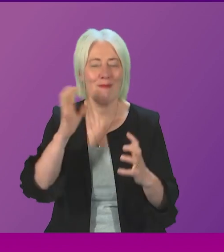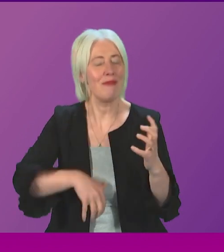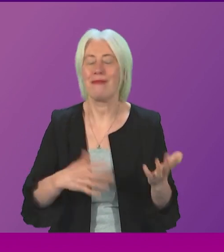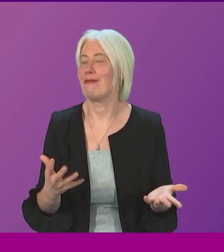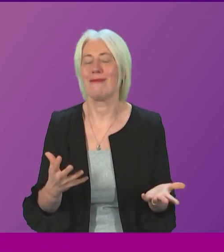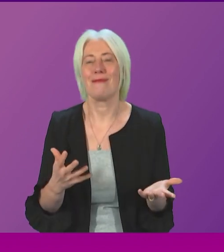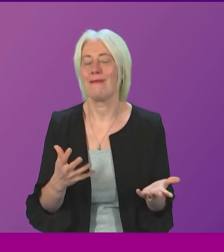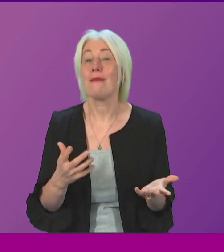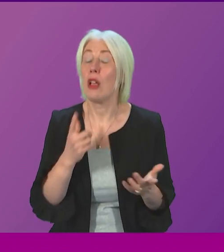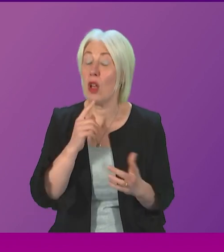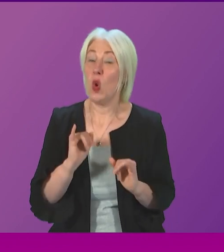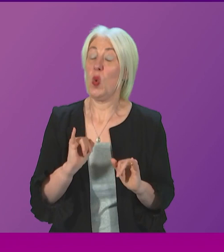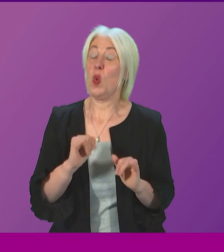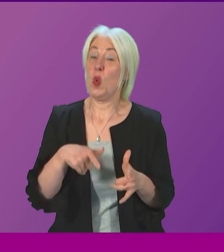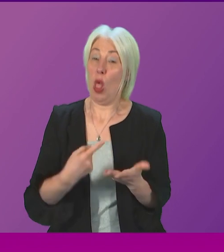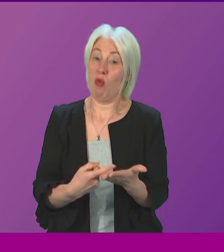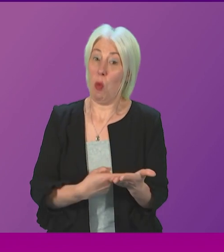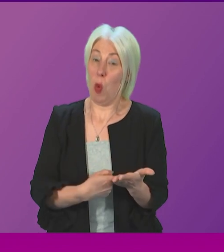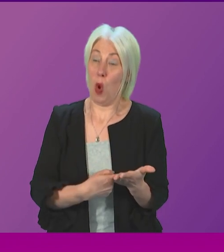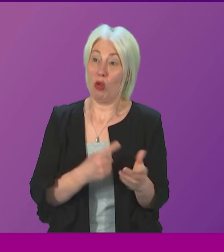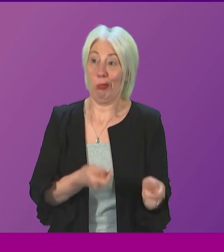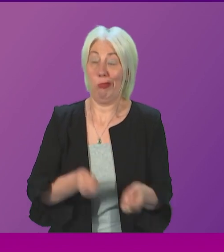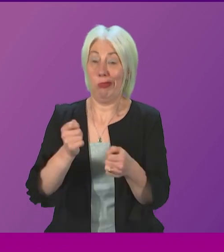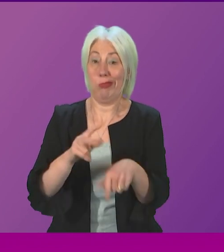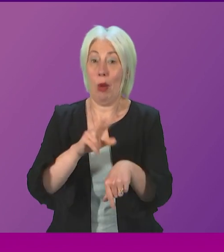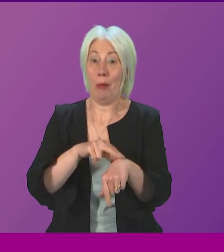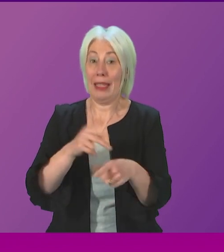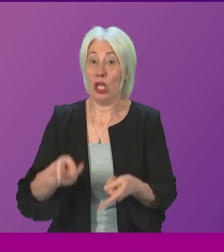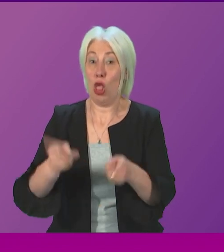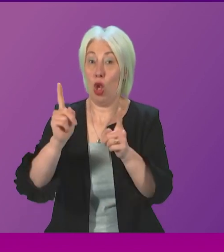Given the severity of the report to the Scottish Police Authority, and the chief constable’s